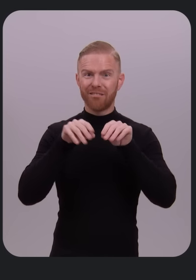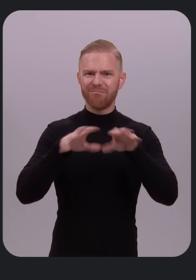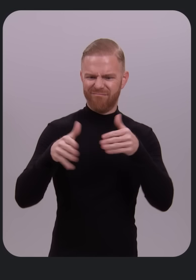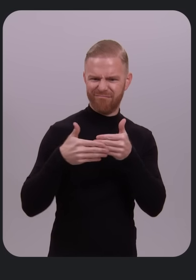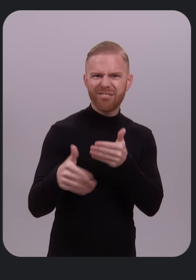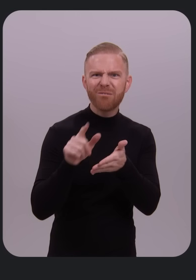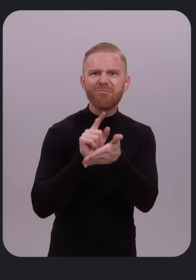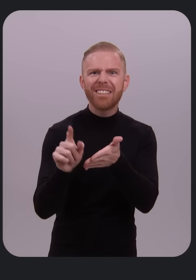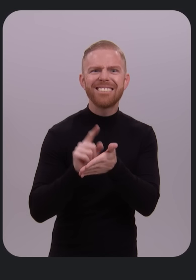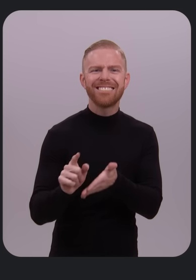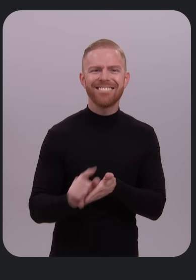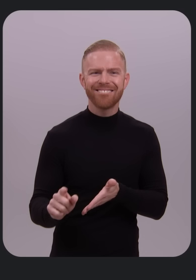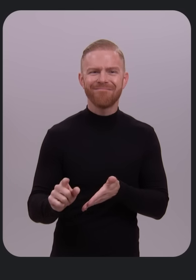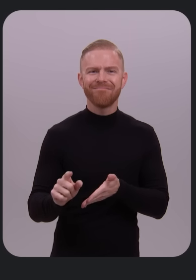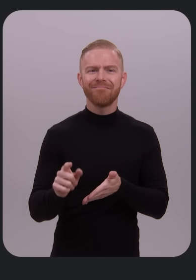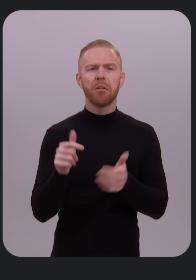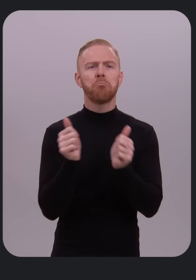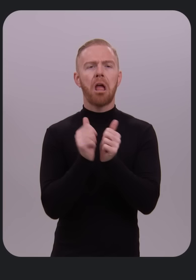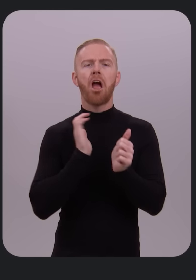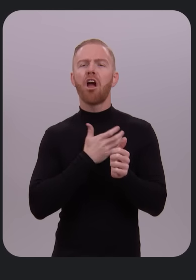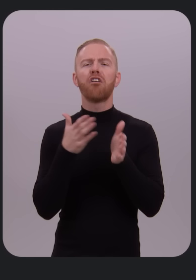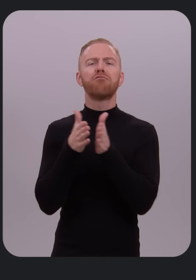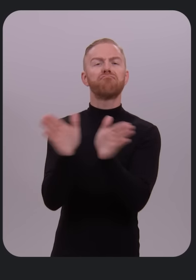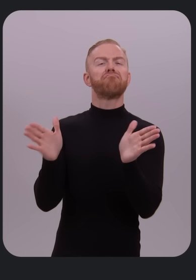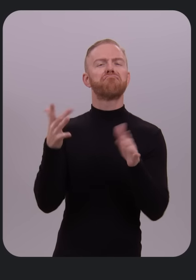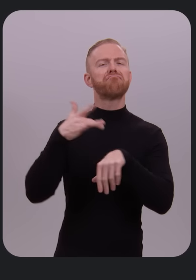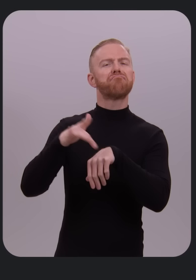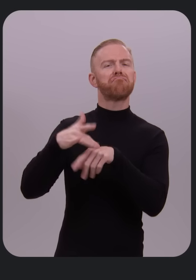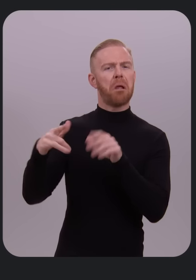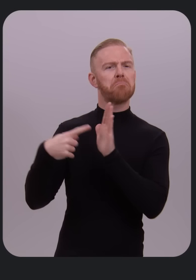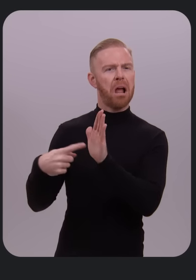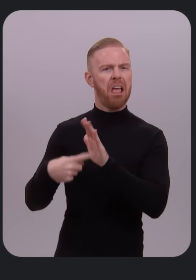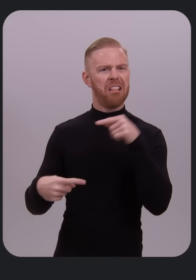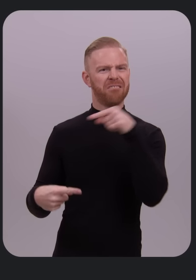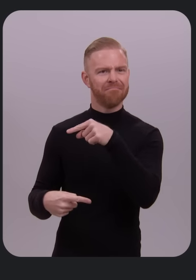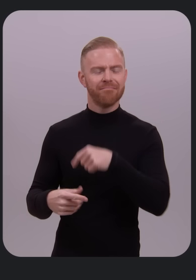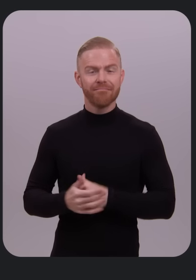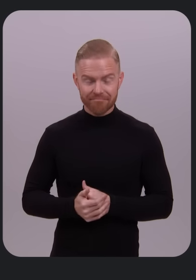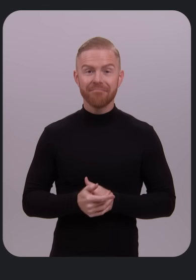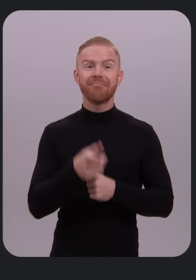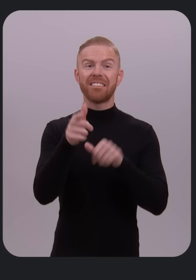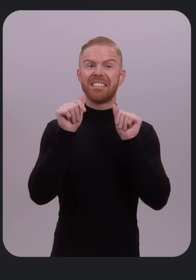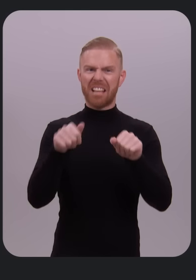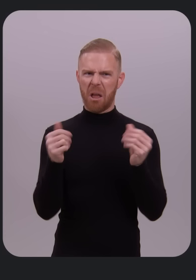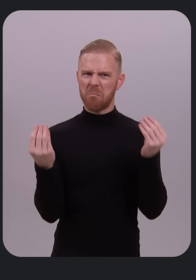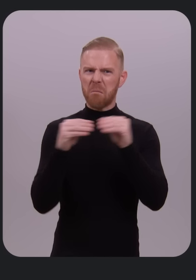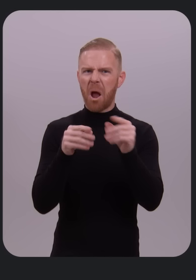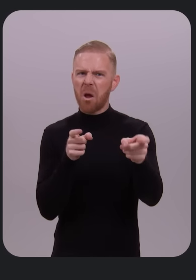along with our generally available model. With thinking budgets, you can have more control over how many tokens